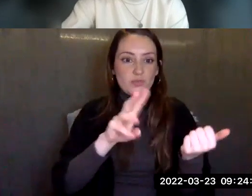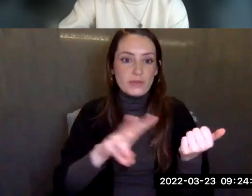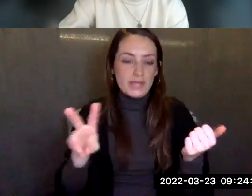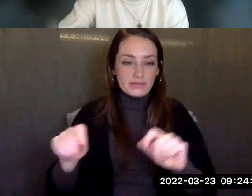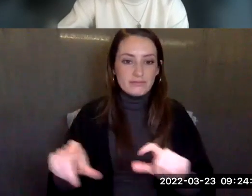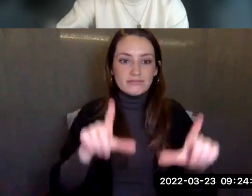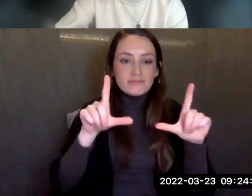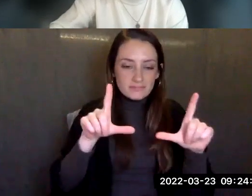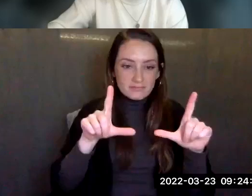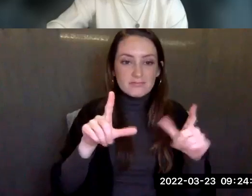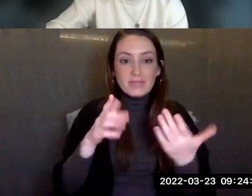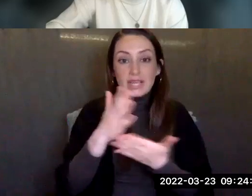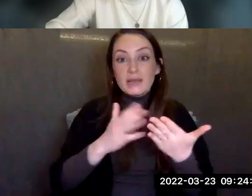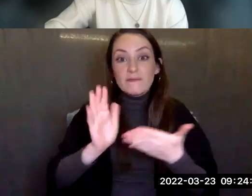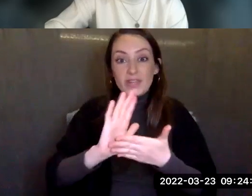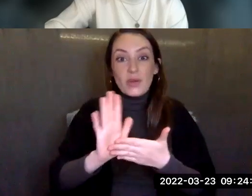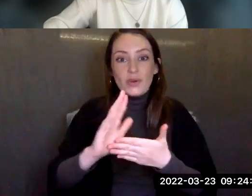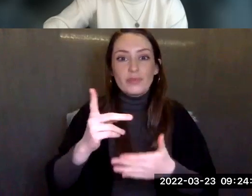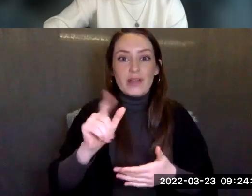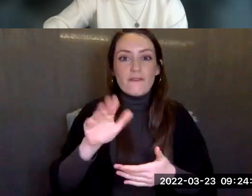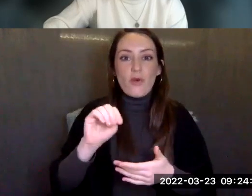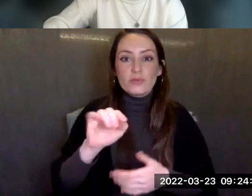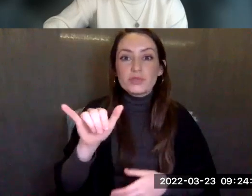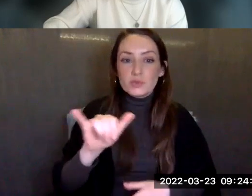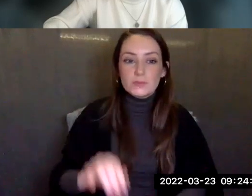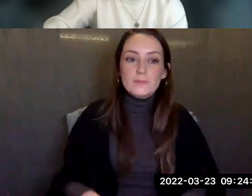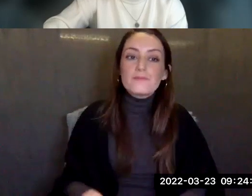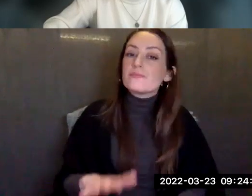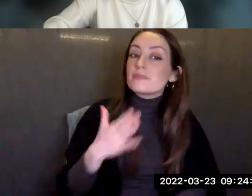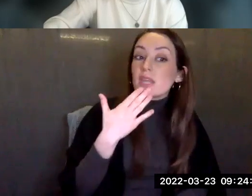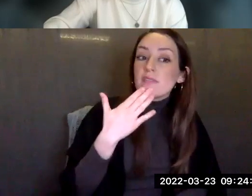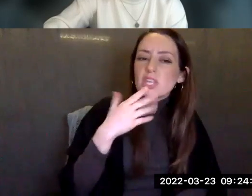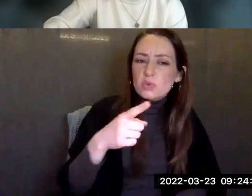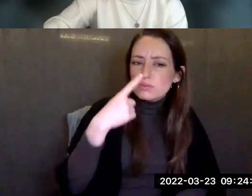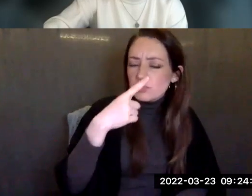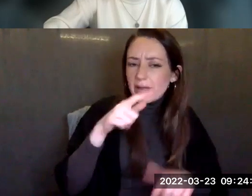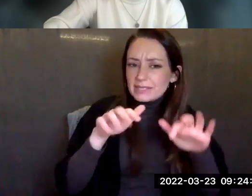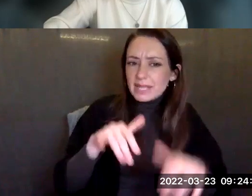I think. Thank you, Cydia. Do you mind writing those in the chat for everybody so they could access them?